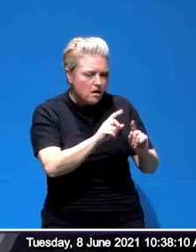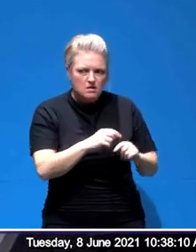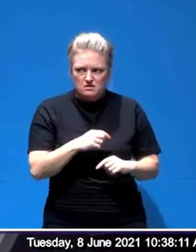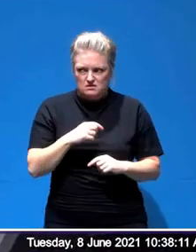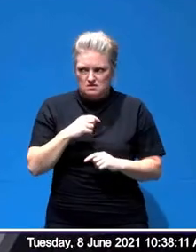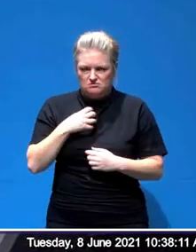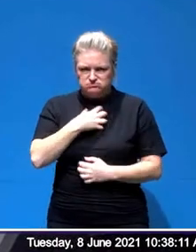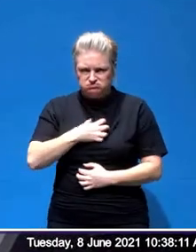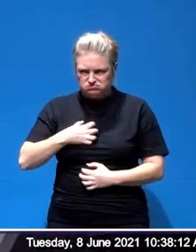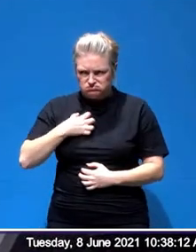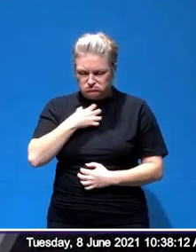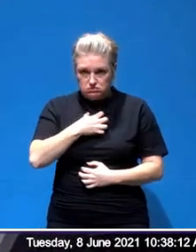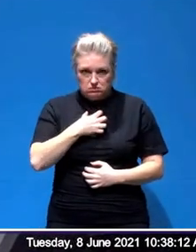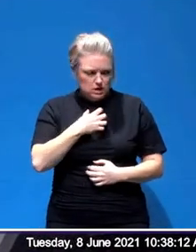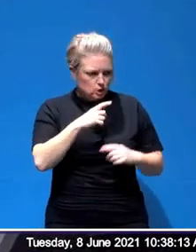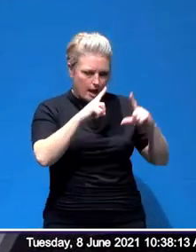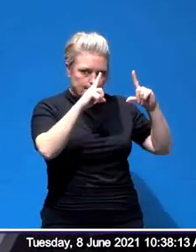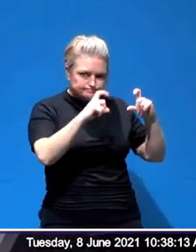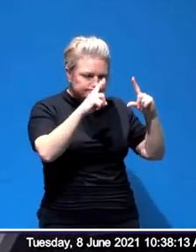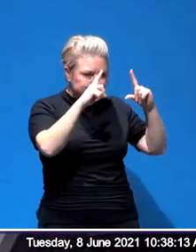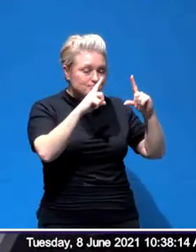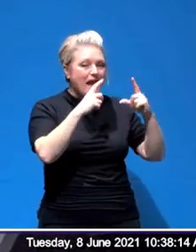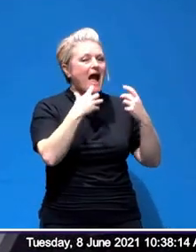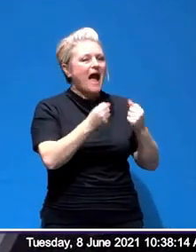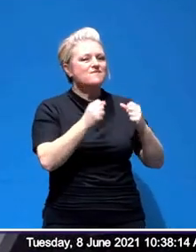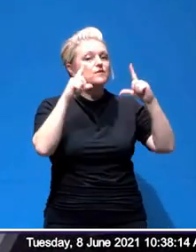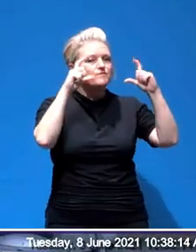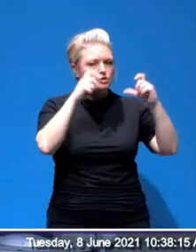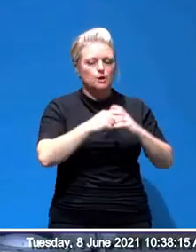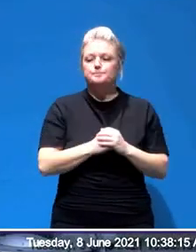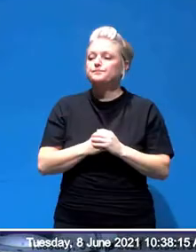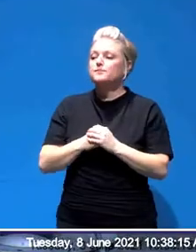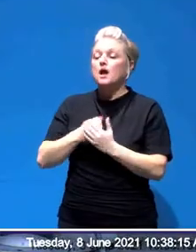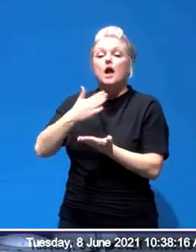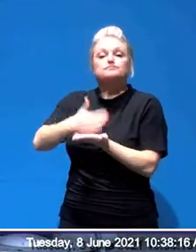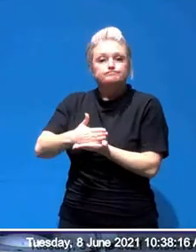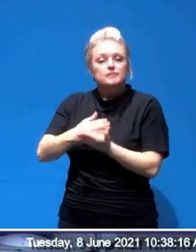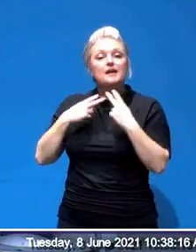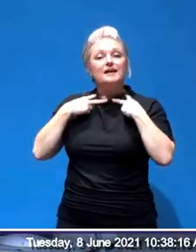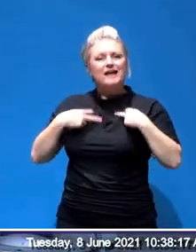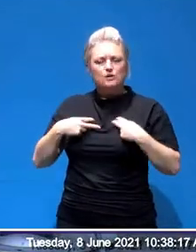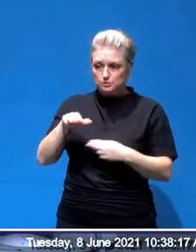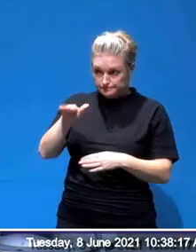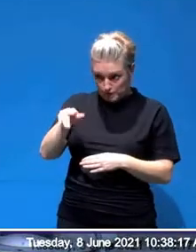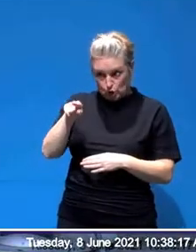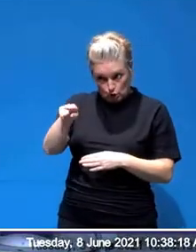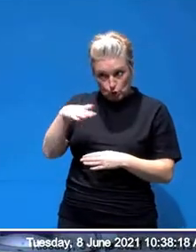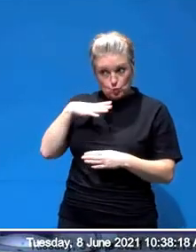I took a photo of the bruising and those photos are here. You have said that you would like the Royal Commissioners